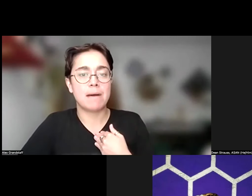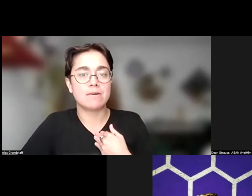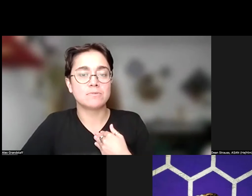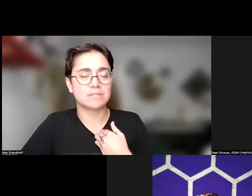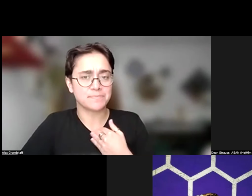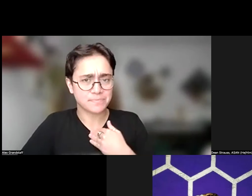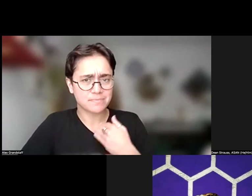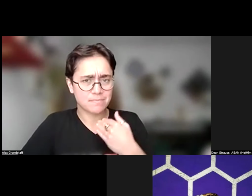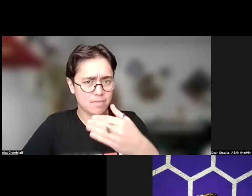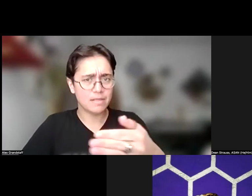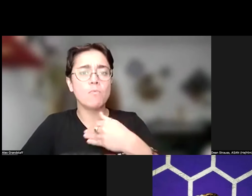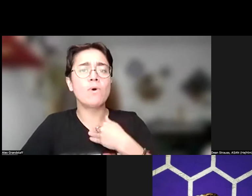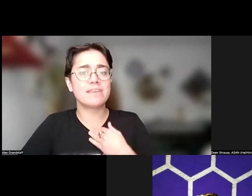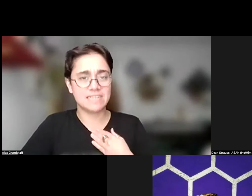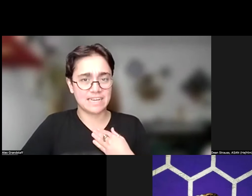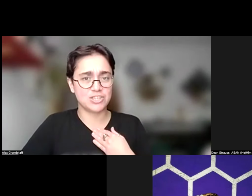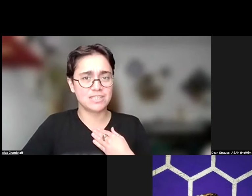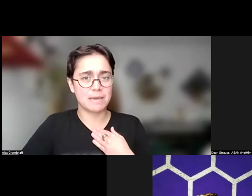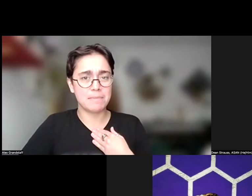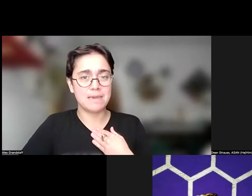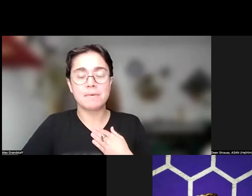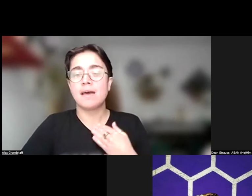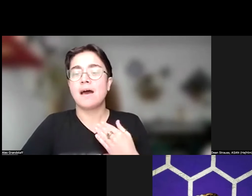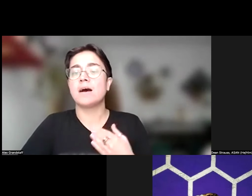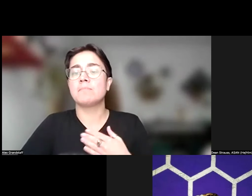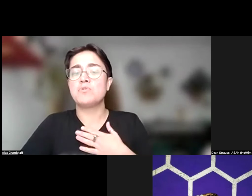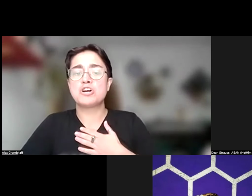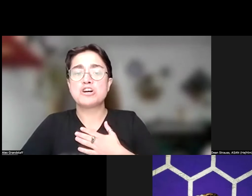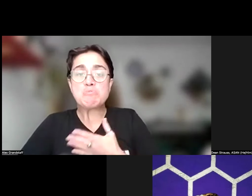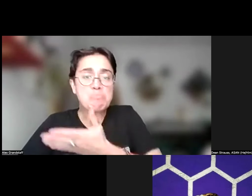Dino lives here? Where is this information about certain